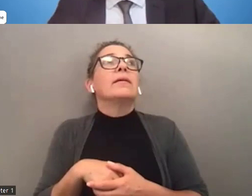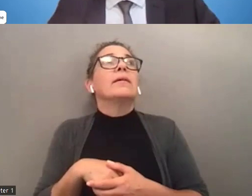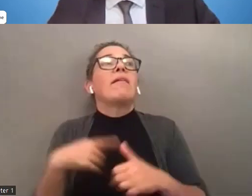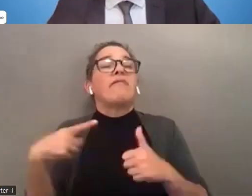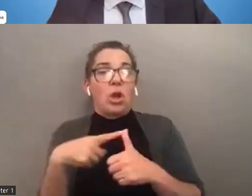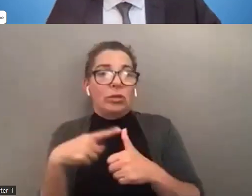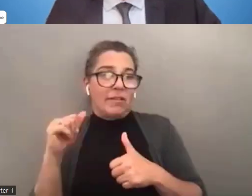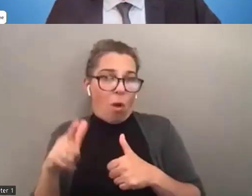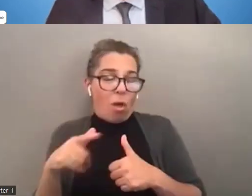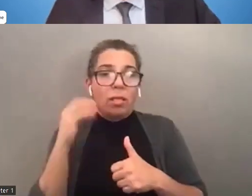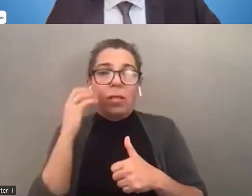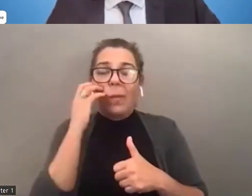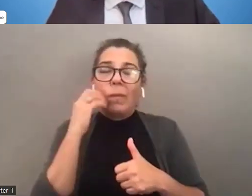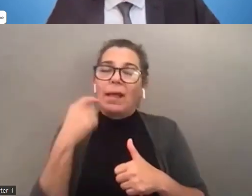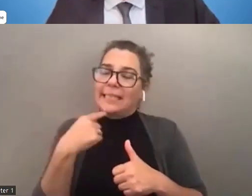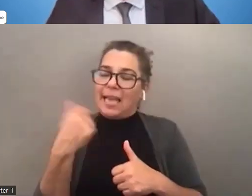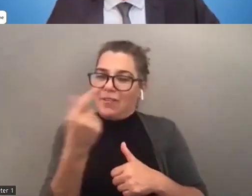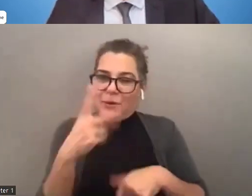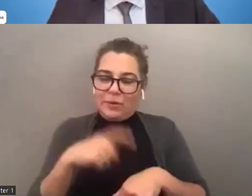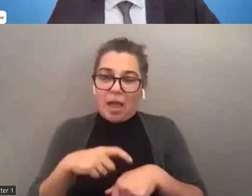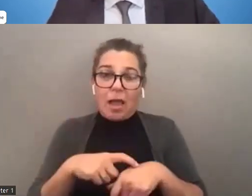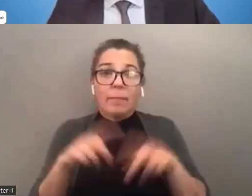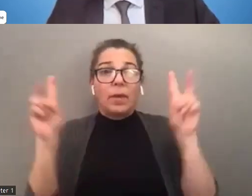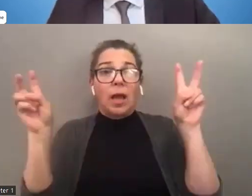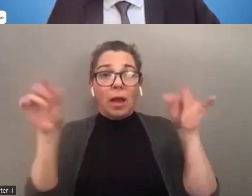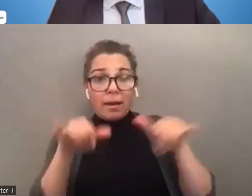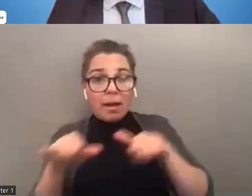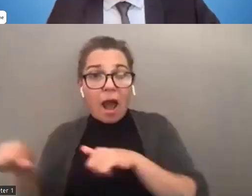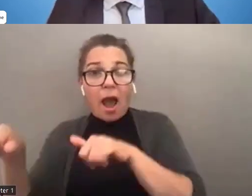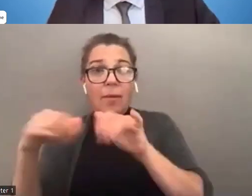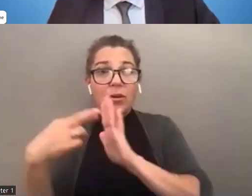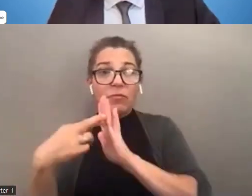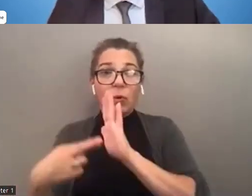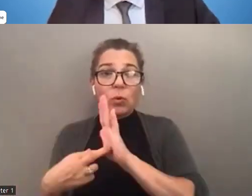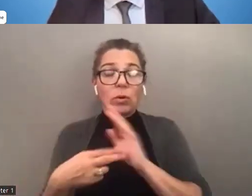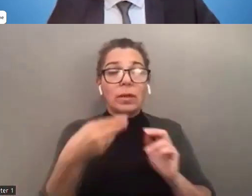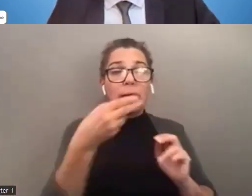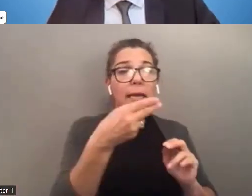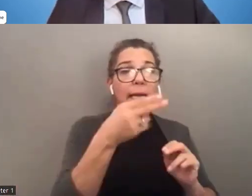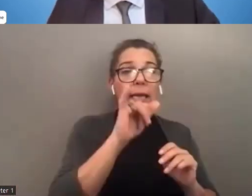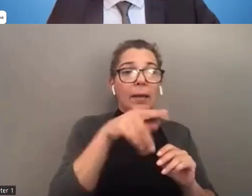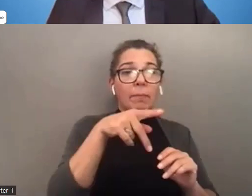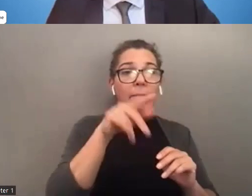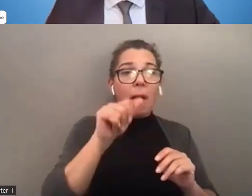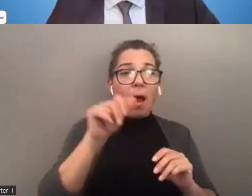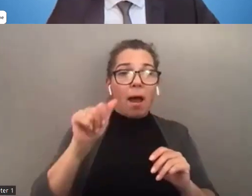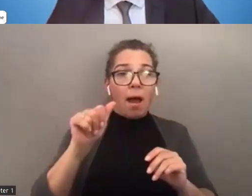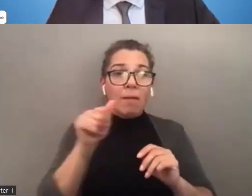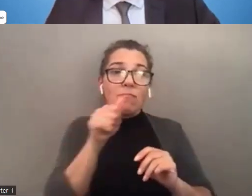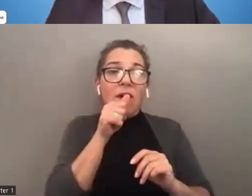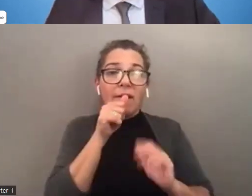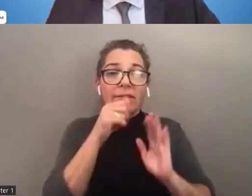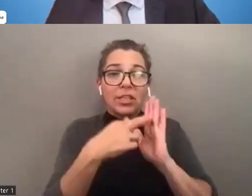as I said a number of times, you know, the Common Rule, the HIPAA Privacy Rule, these might all apply, you know, to your research